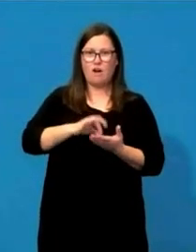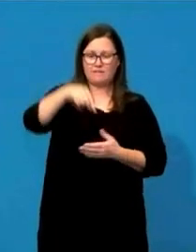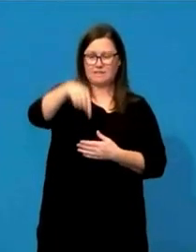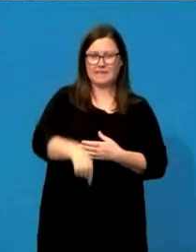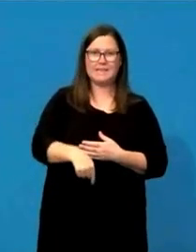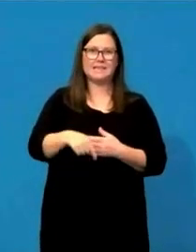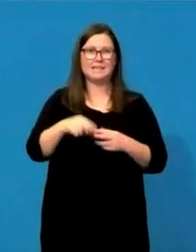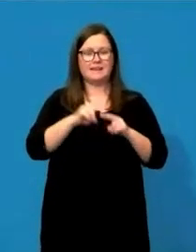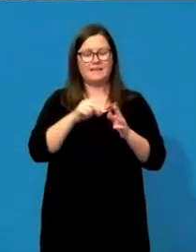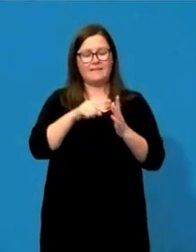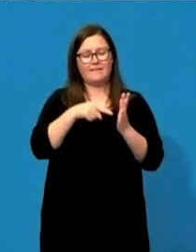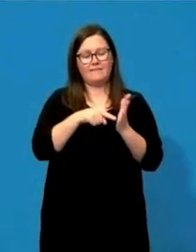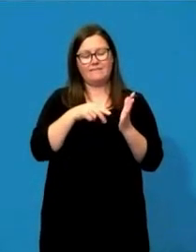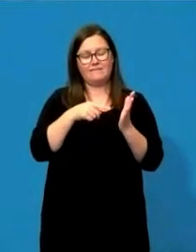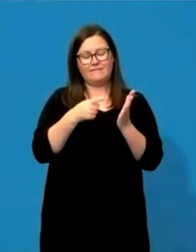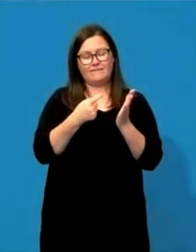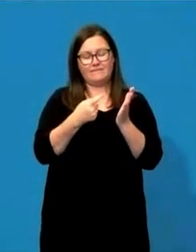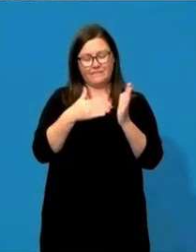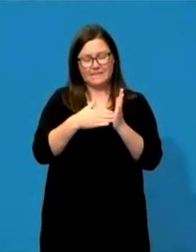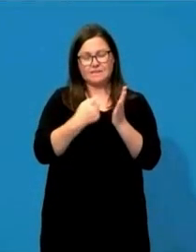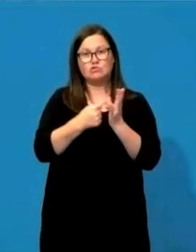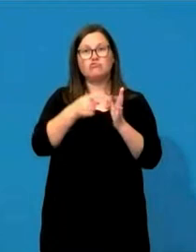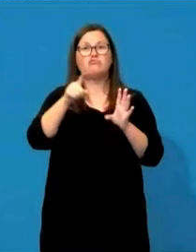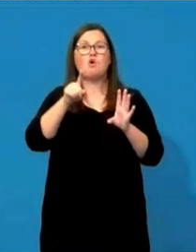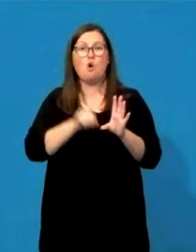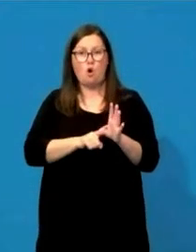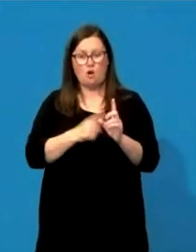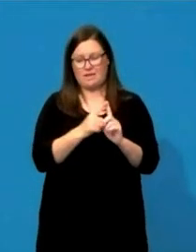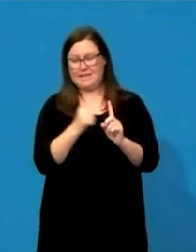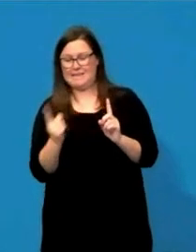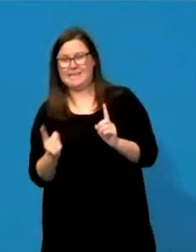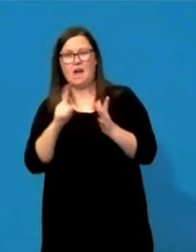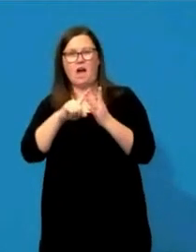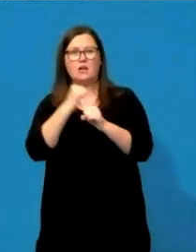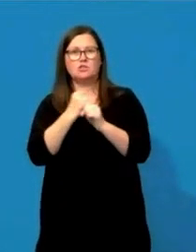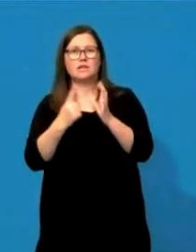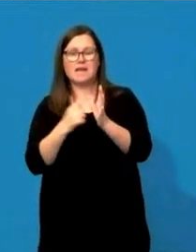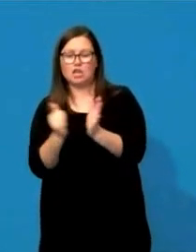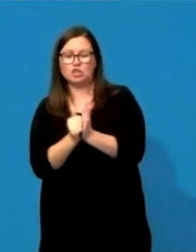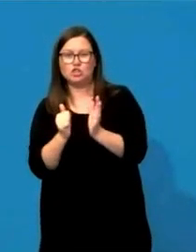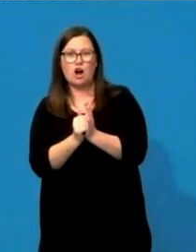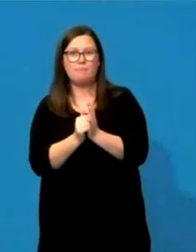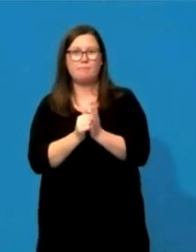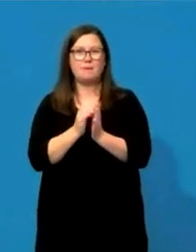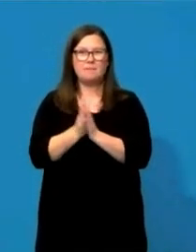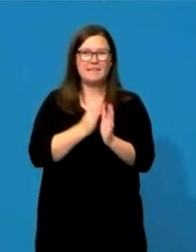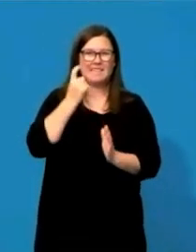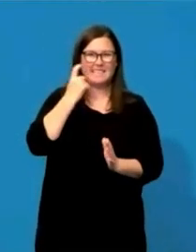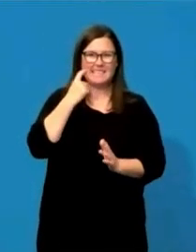They were based out of the IGA where communities and people all come to do shopping. It was like a meeting place.